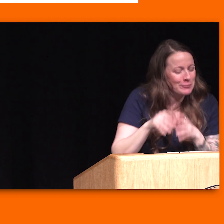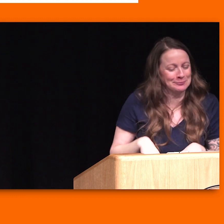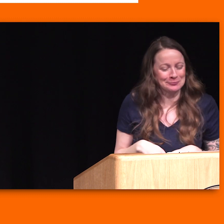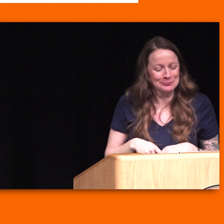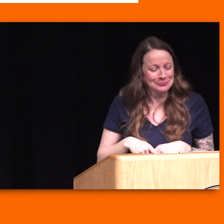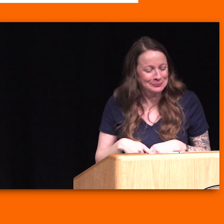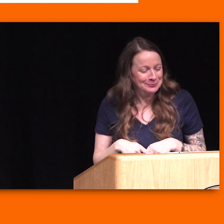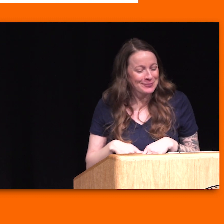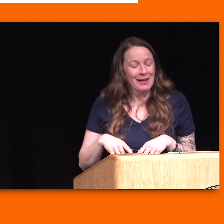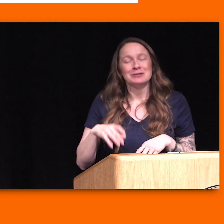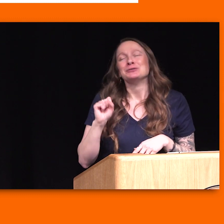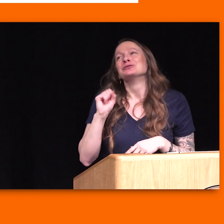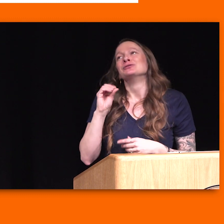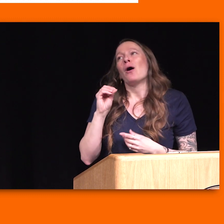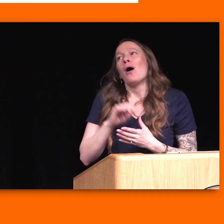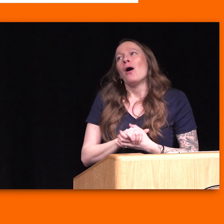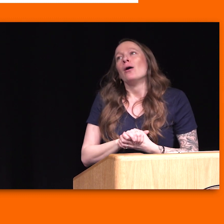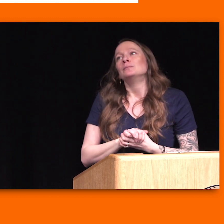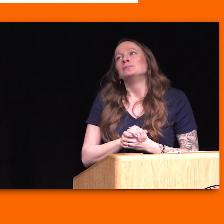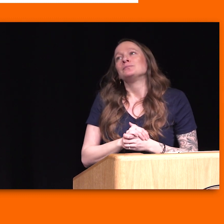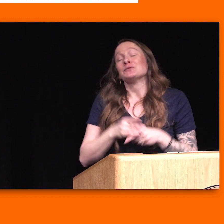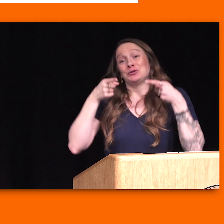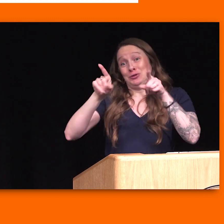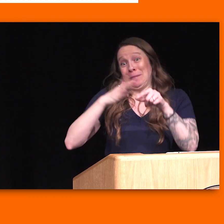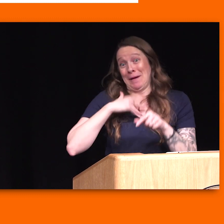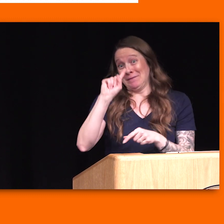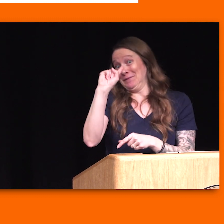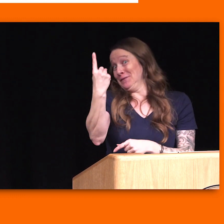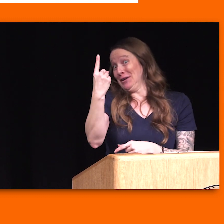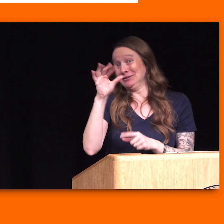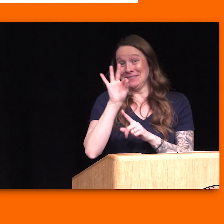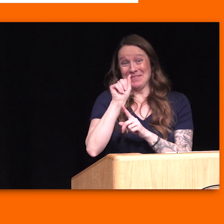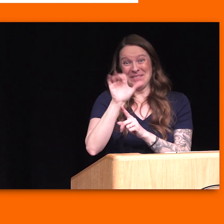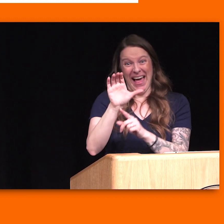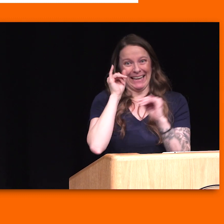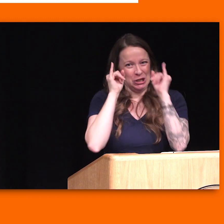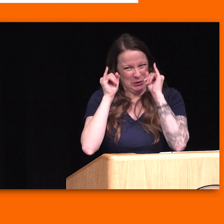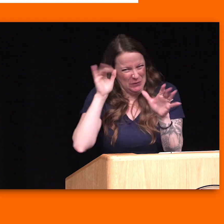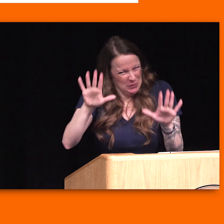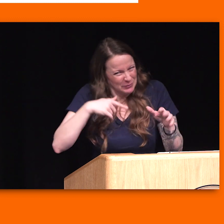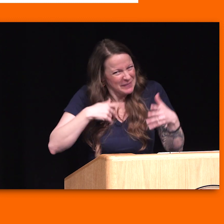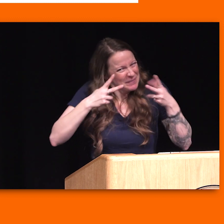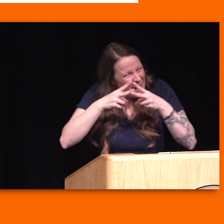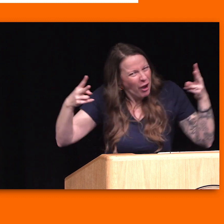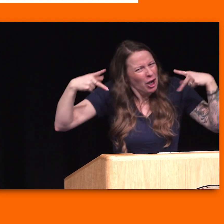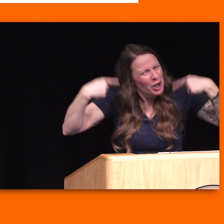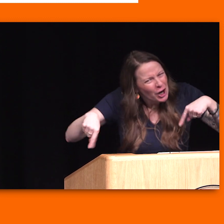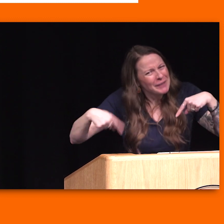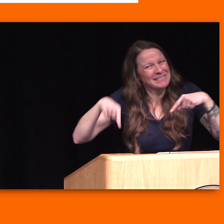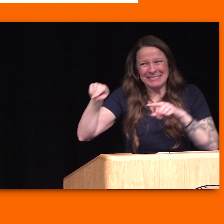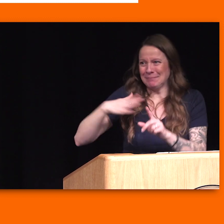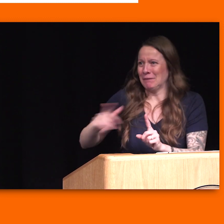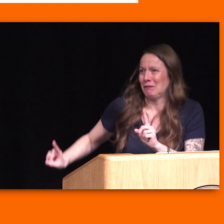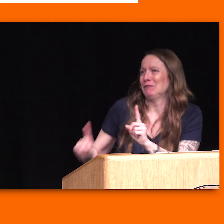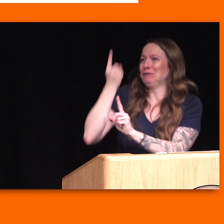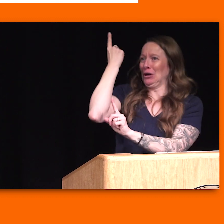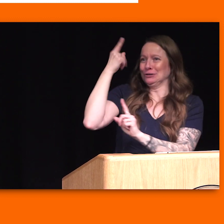and do some more research on why that's happening. So, you want to check on the environment while you're there. So, in the first faculty interview,